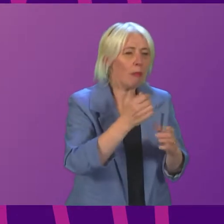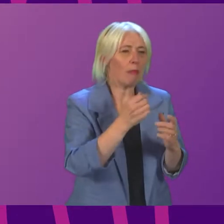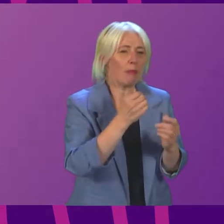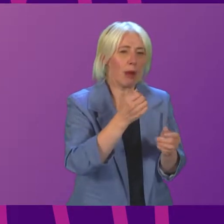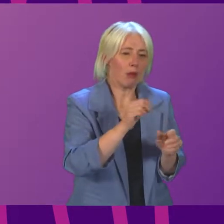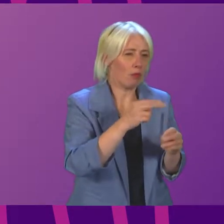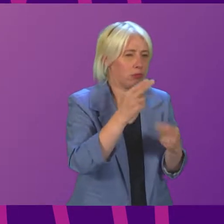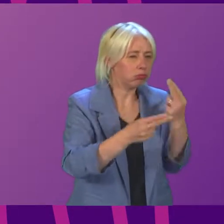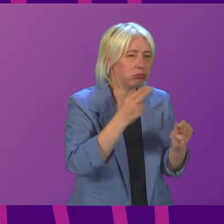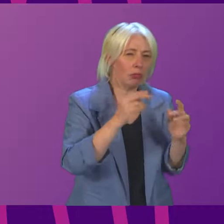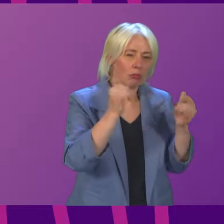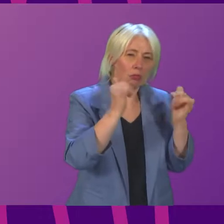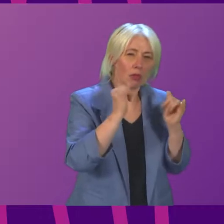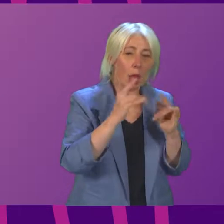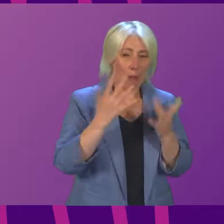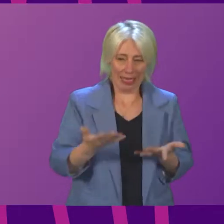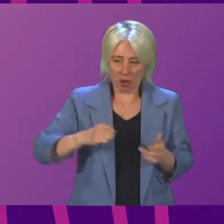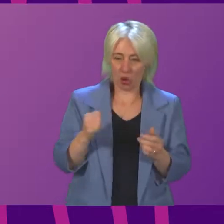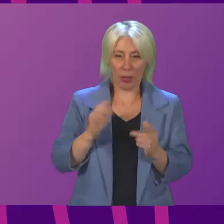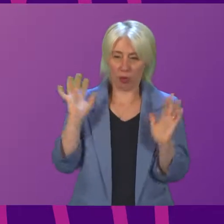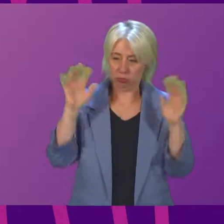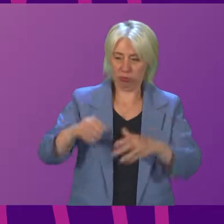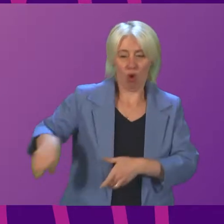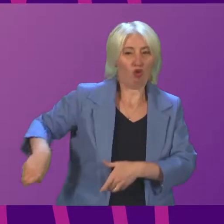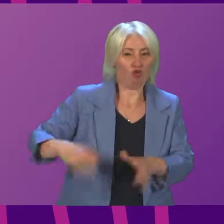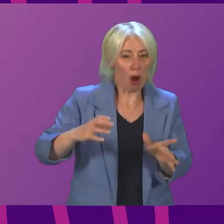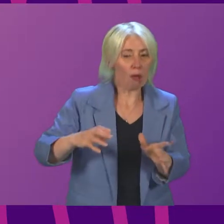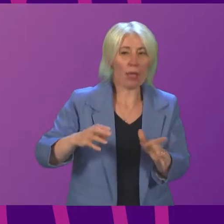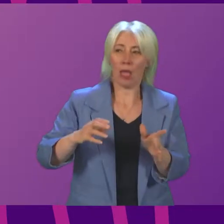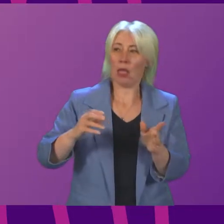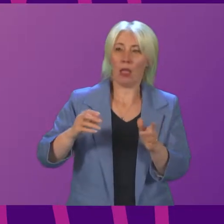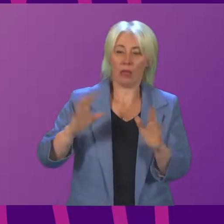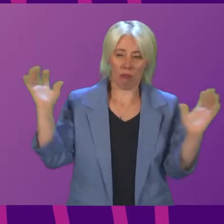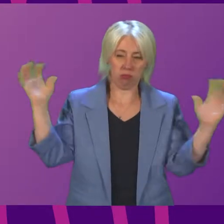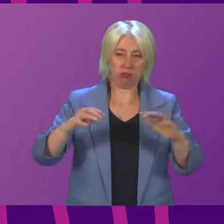people can attend a rugby match with 60,000 and sing and shout, or go to a